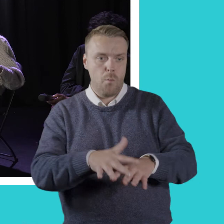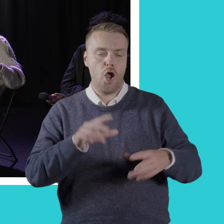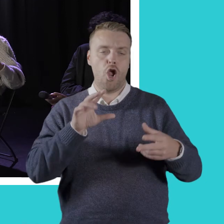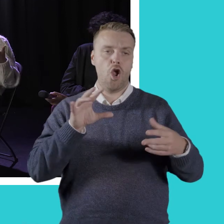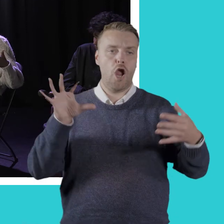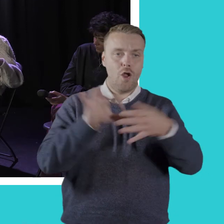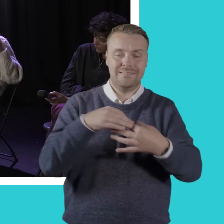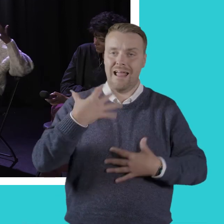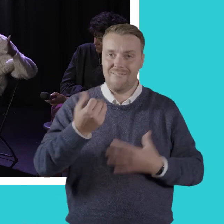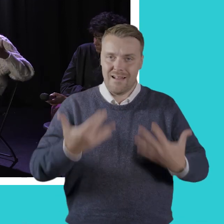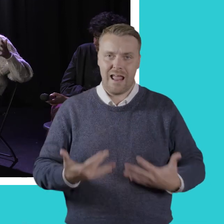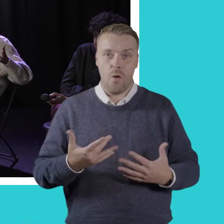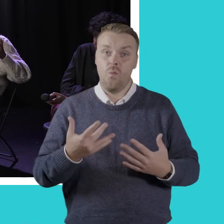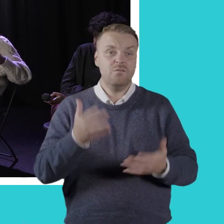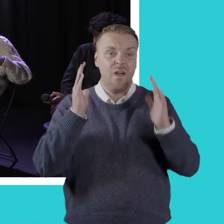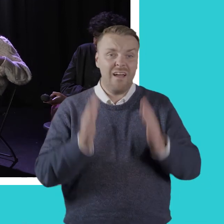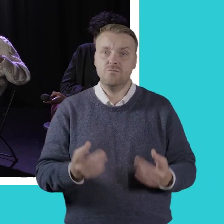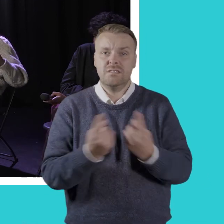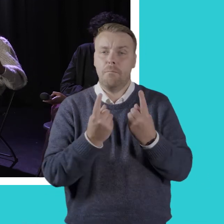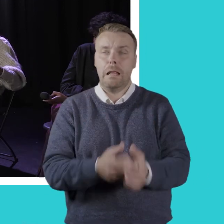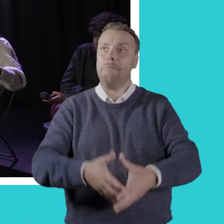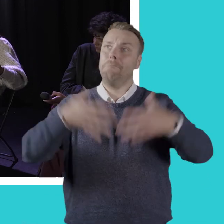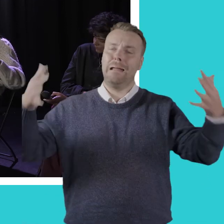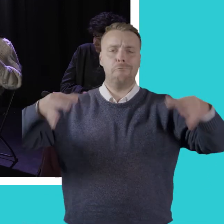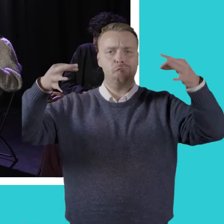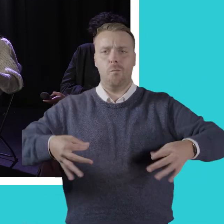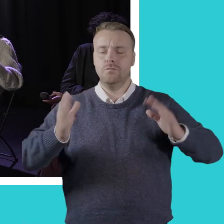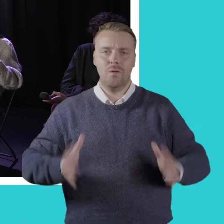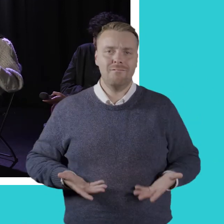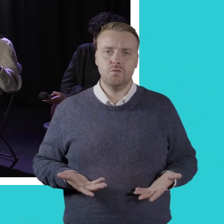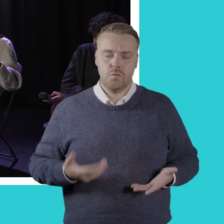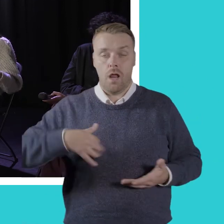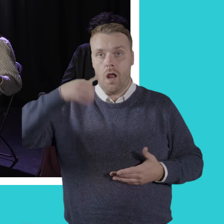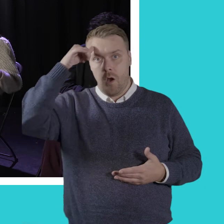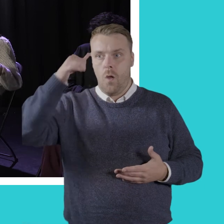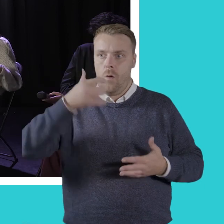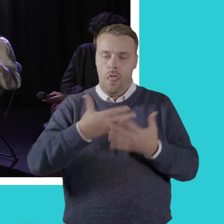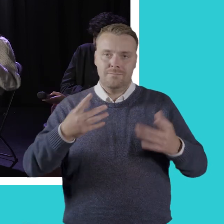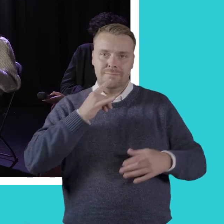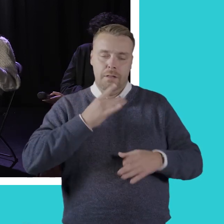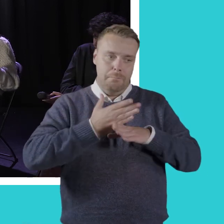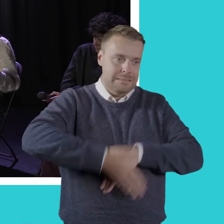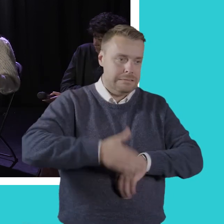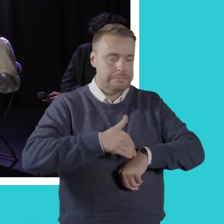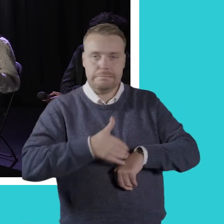you know it doesn't have to be something big or formalised and I know that there are so many demands on people's time but I think there is so much to be said for.